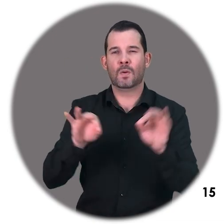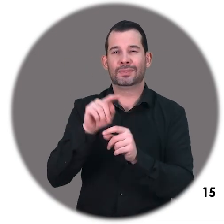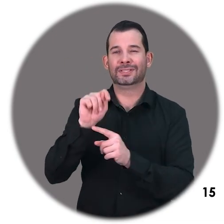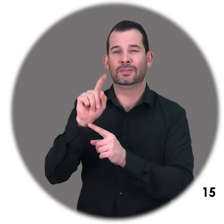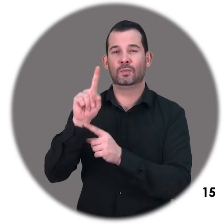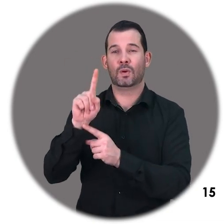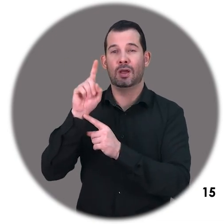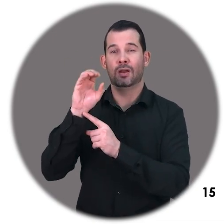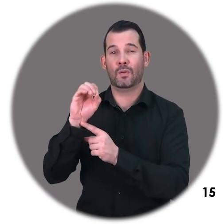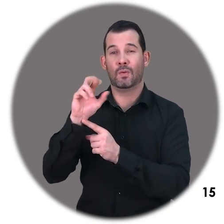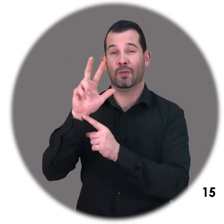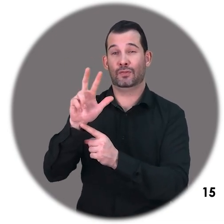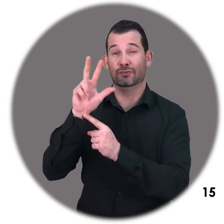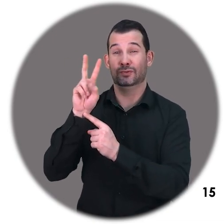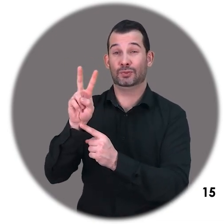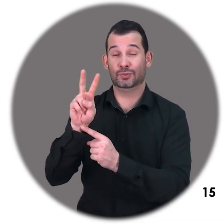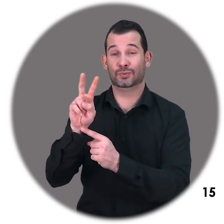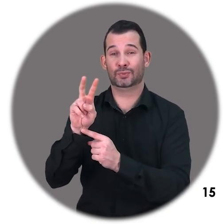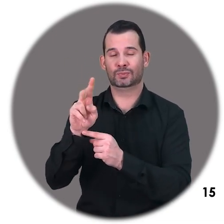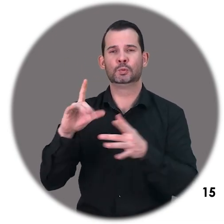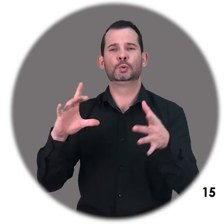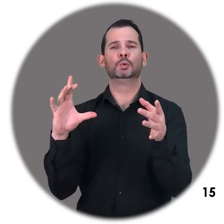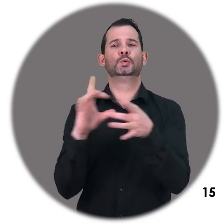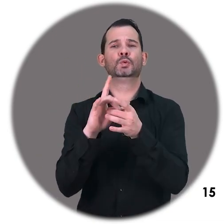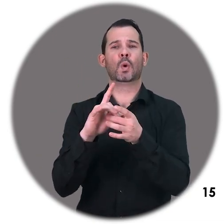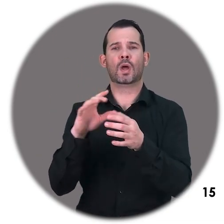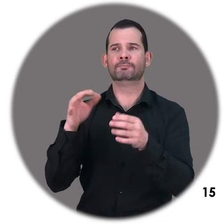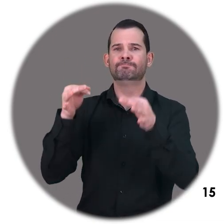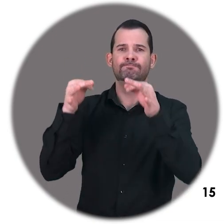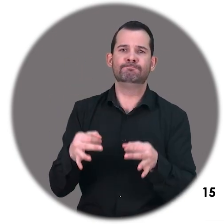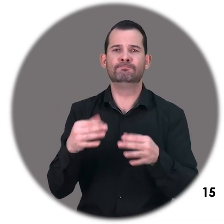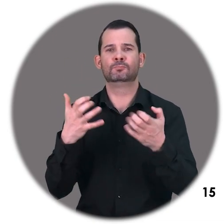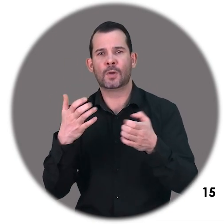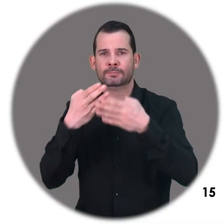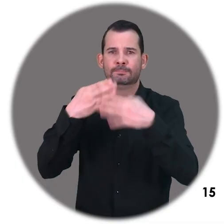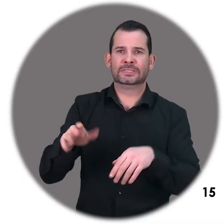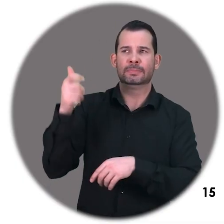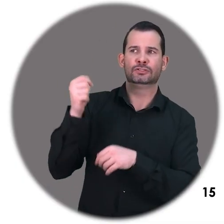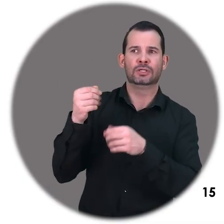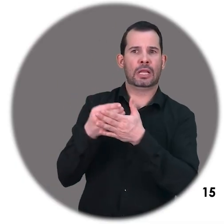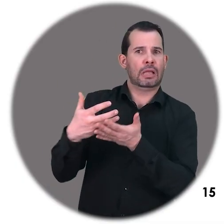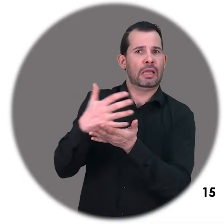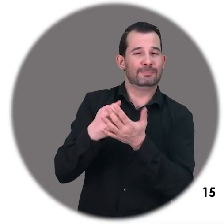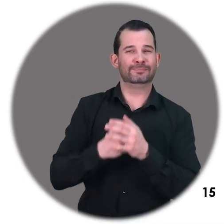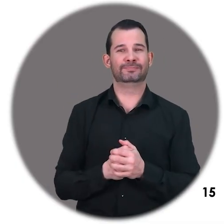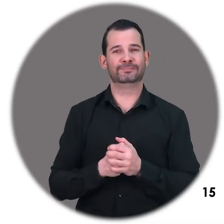Form T1032, Joint Election to Split Pension Income.